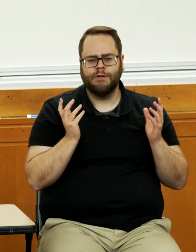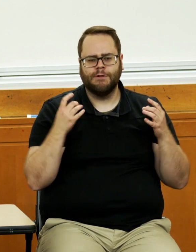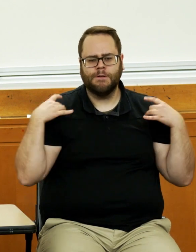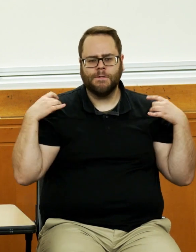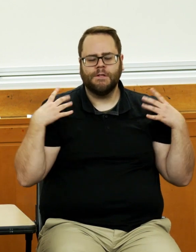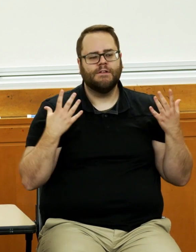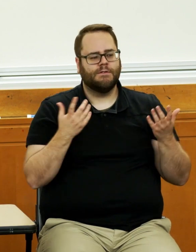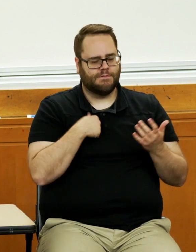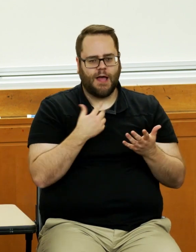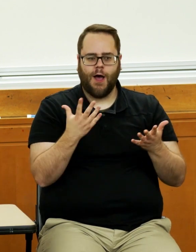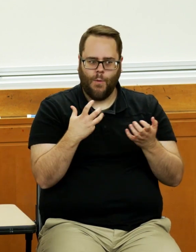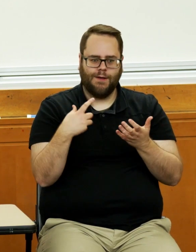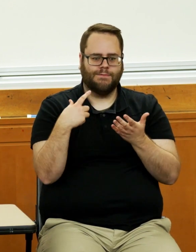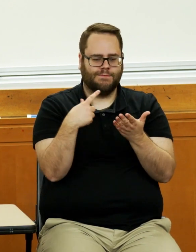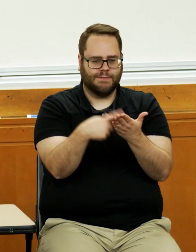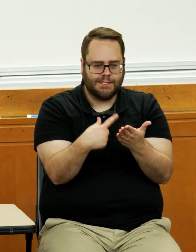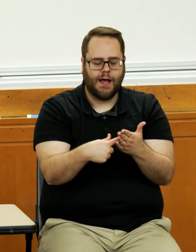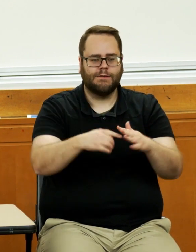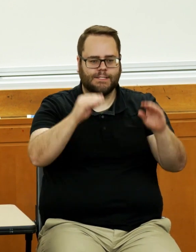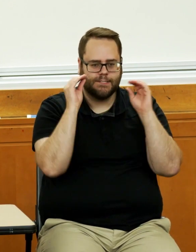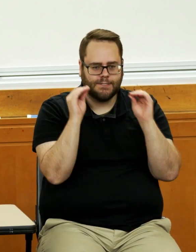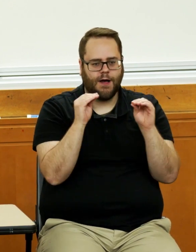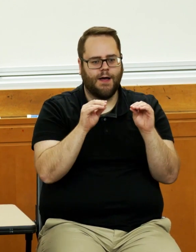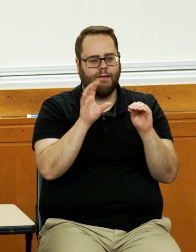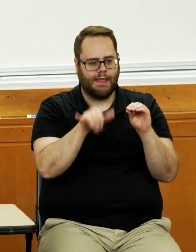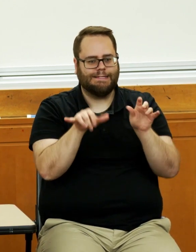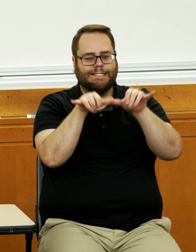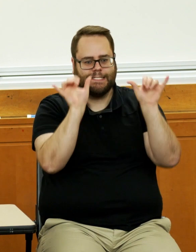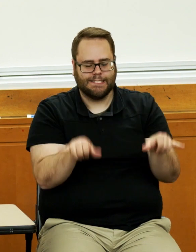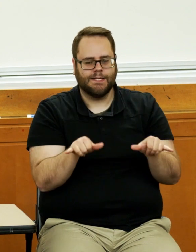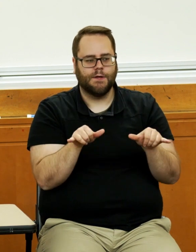it to be discussed and taught and treated as a system that is part of all the other systems.